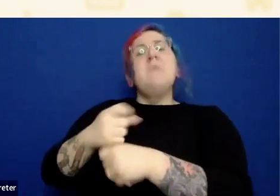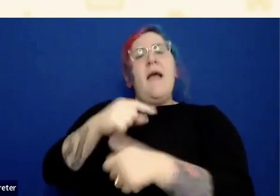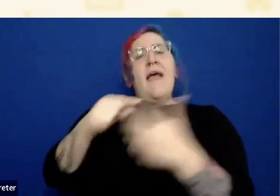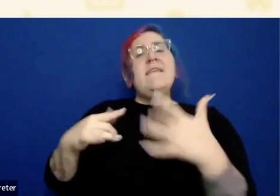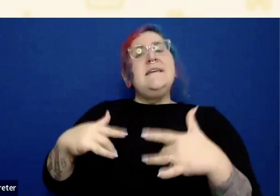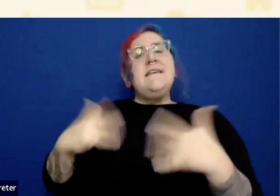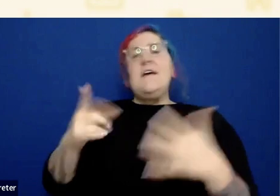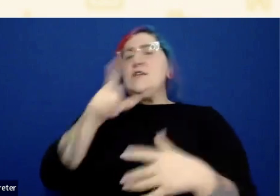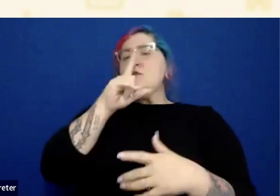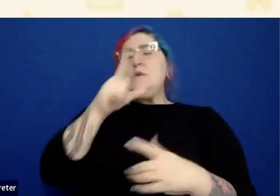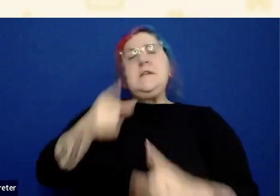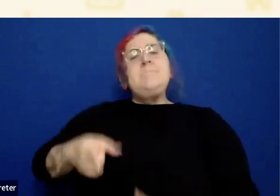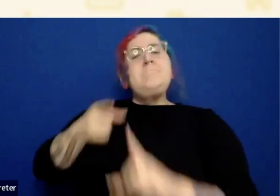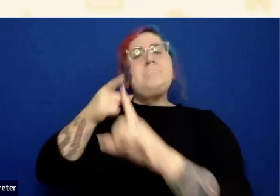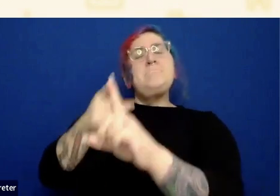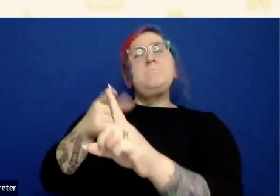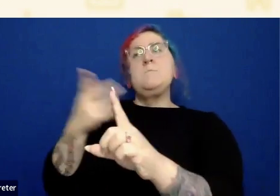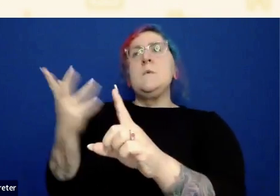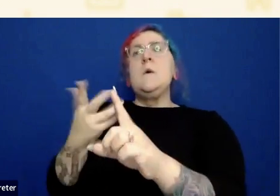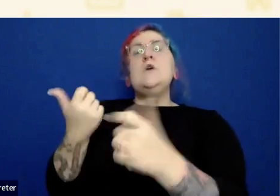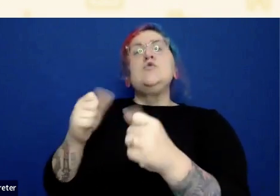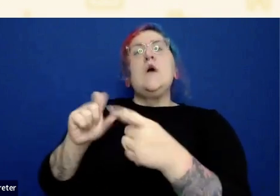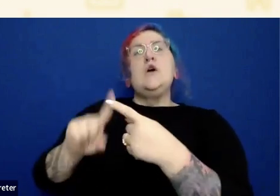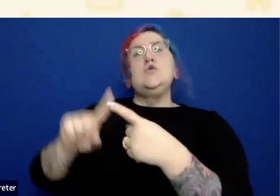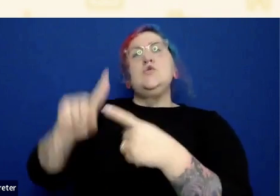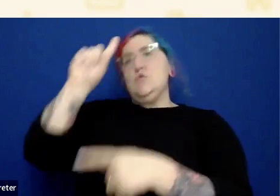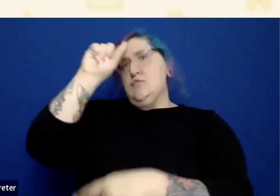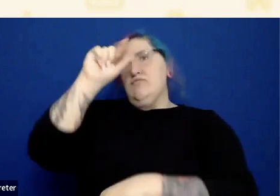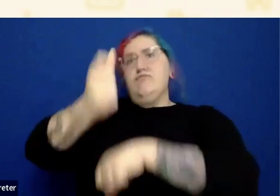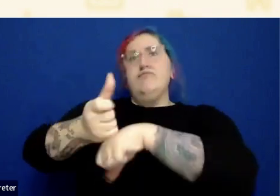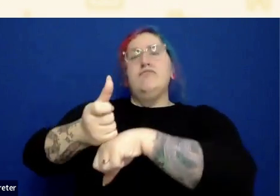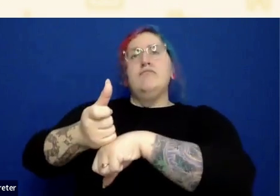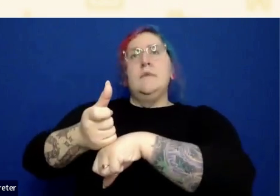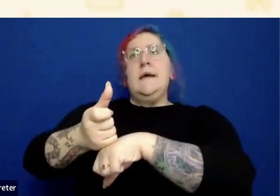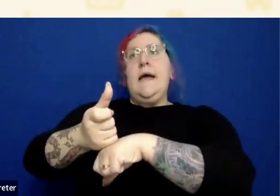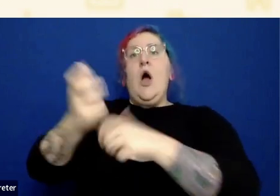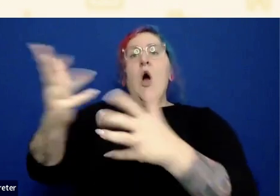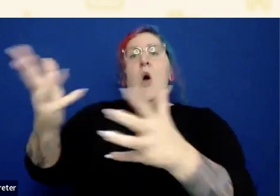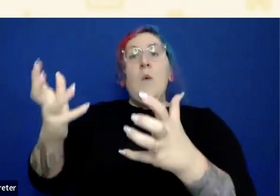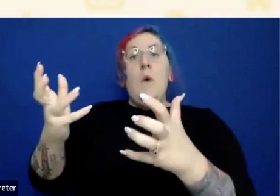to create a sea change in technology.